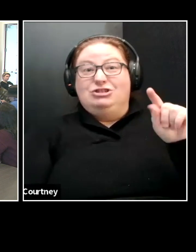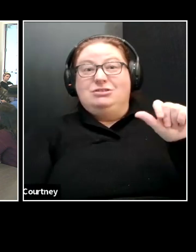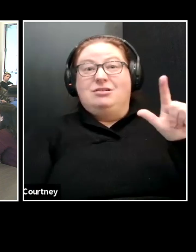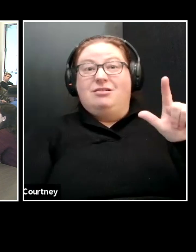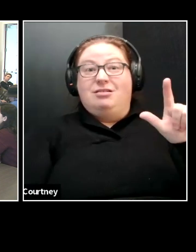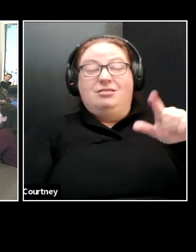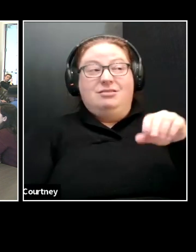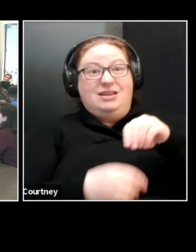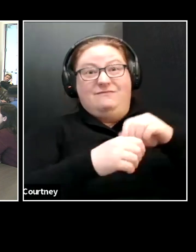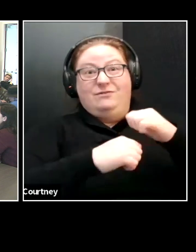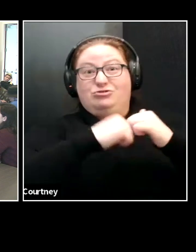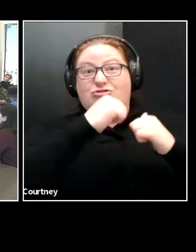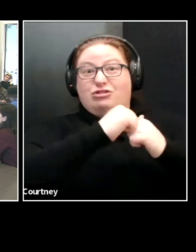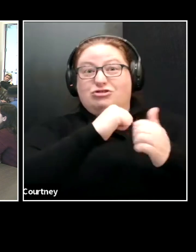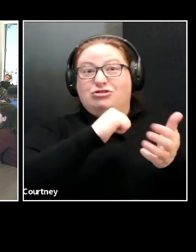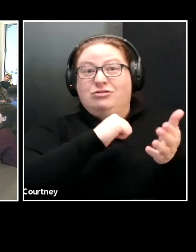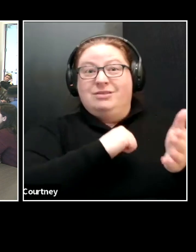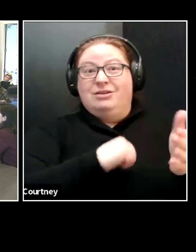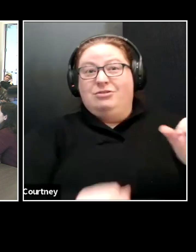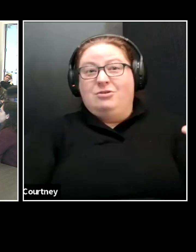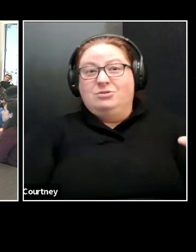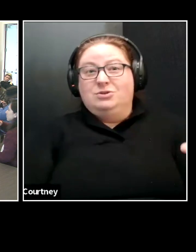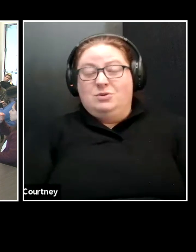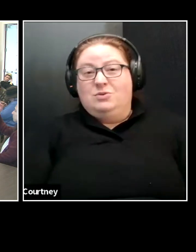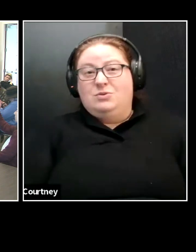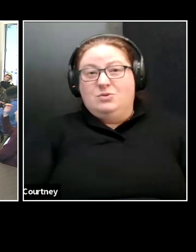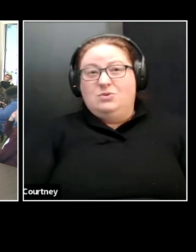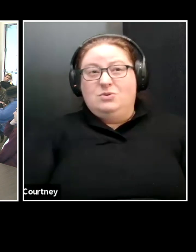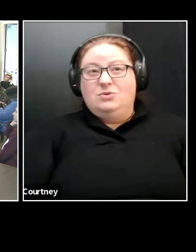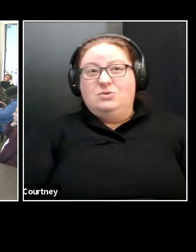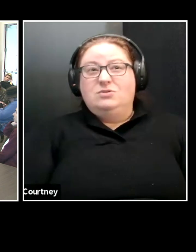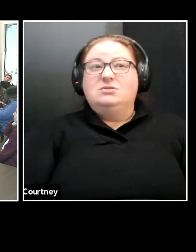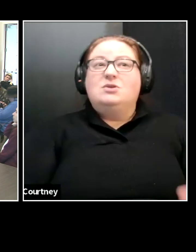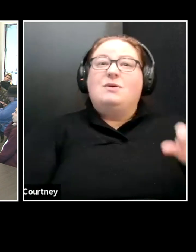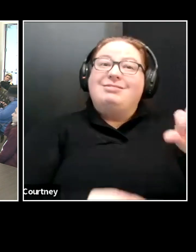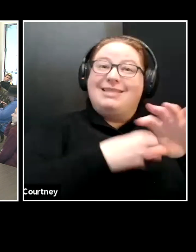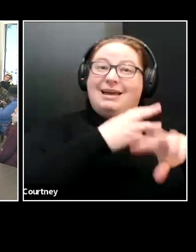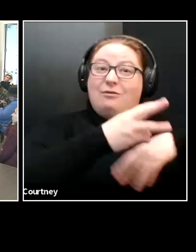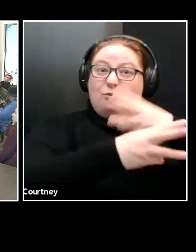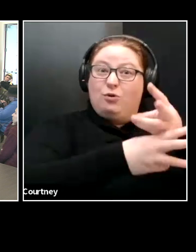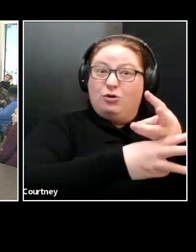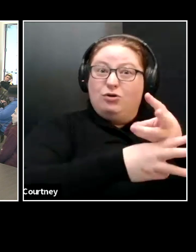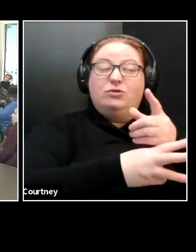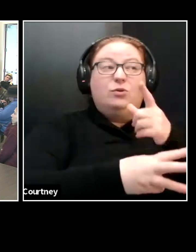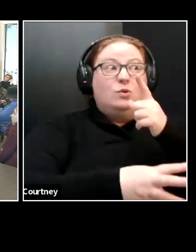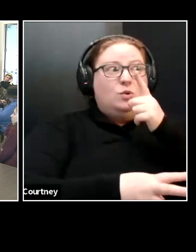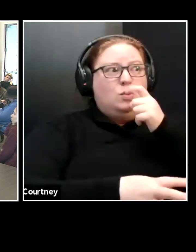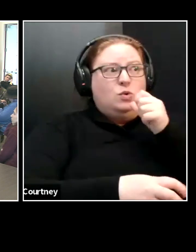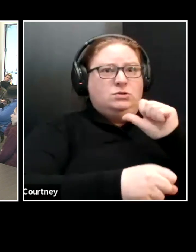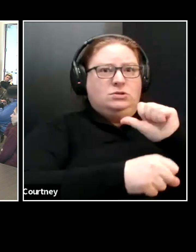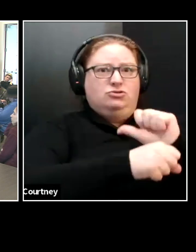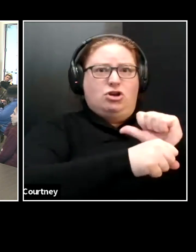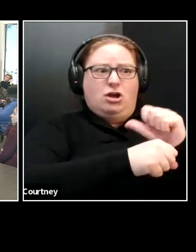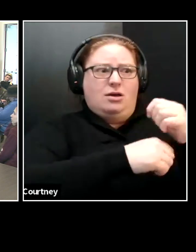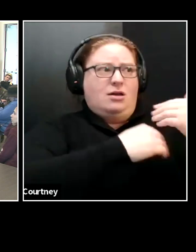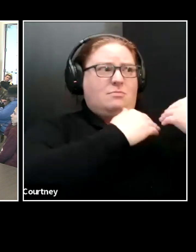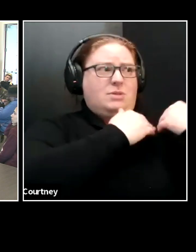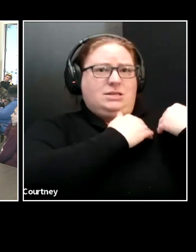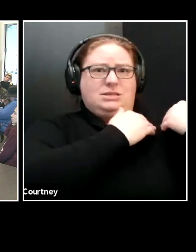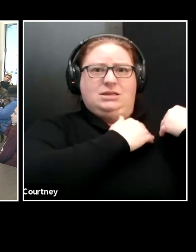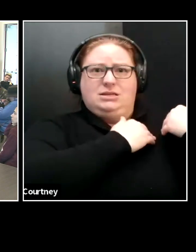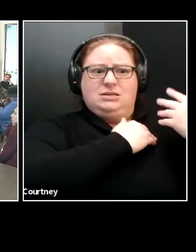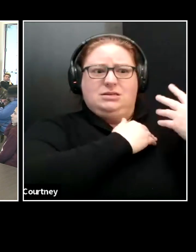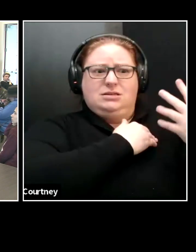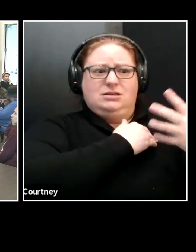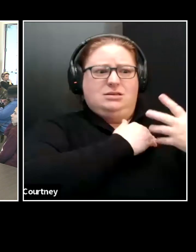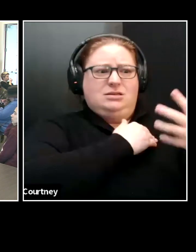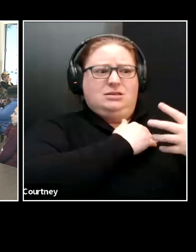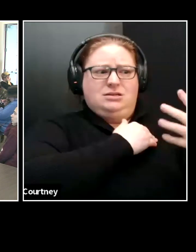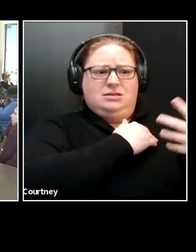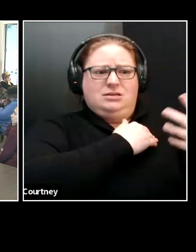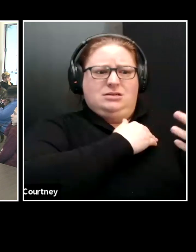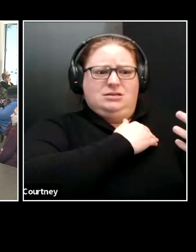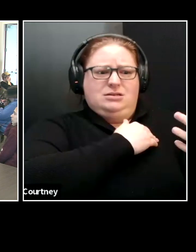there also. So in that world, Thomas, whose job is it to build the I mean I I I don't I'm